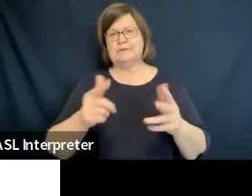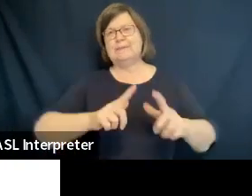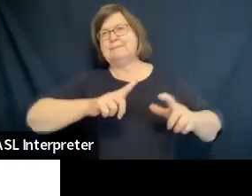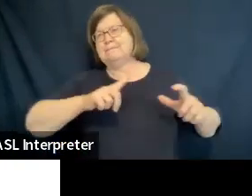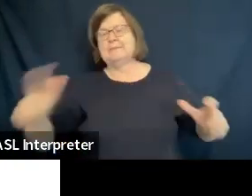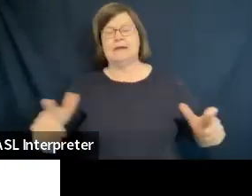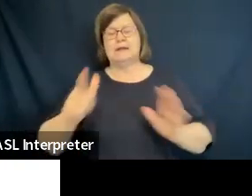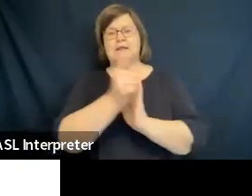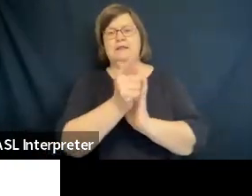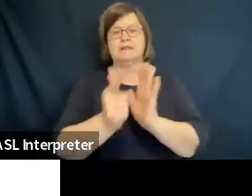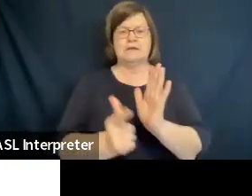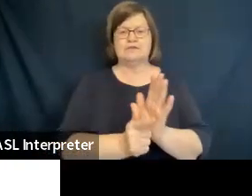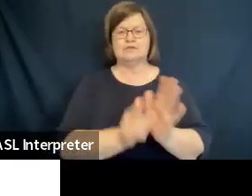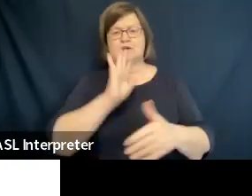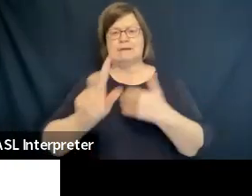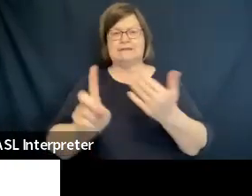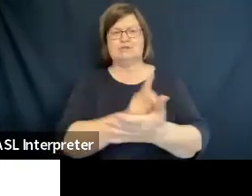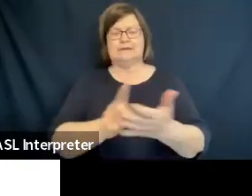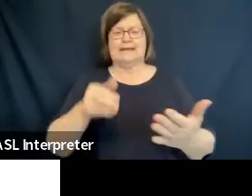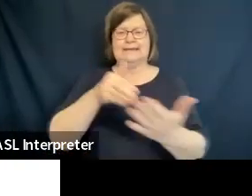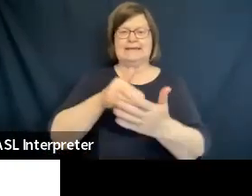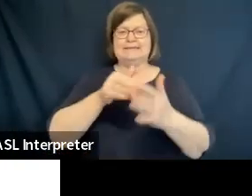the issue of discrimination against individuals with disabilities with,